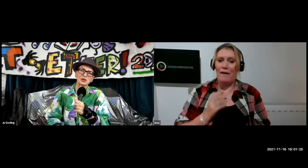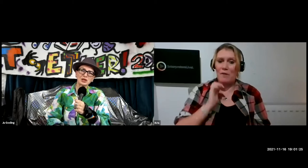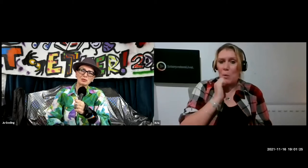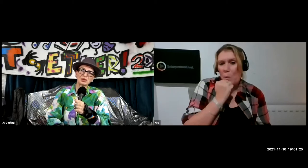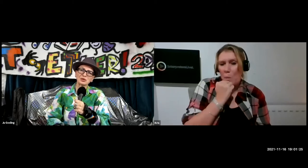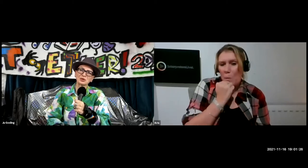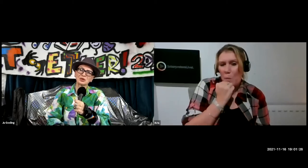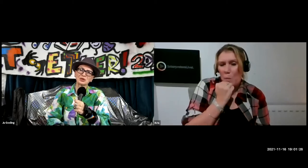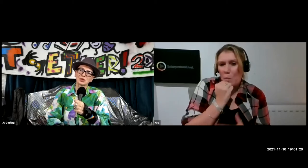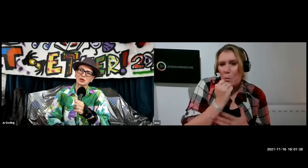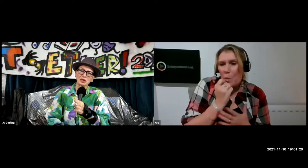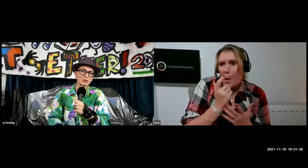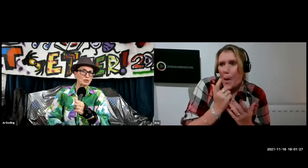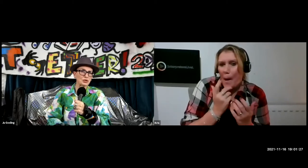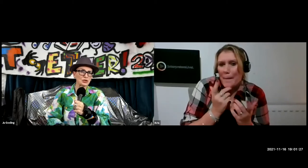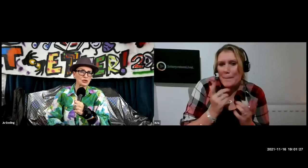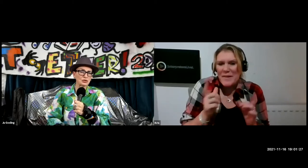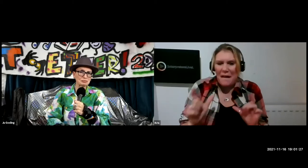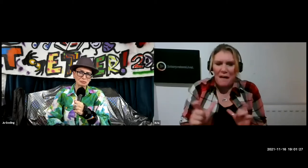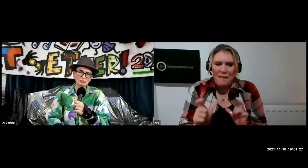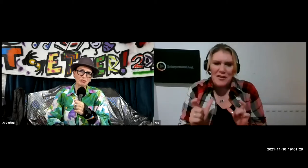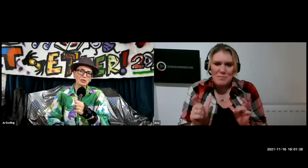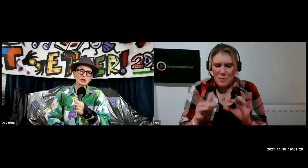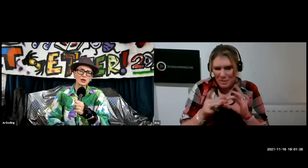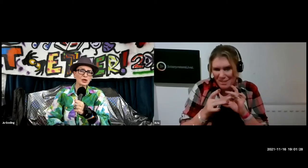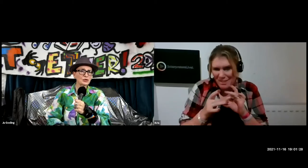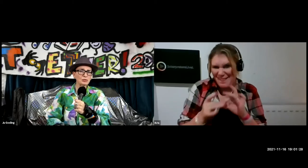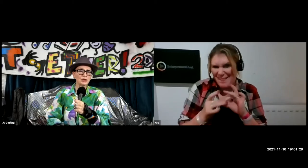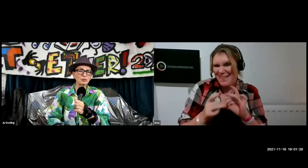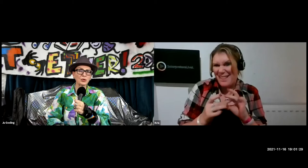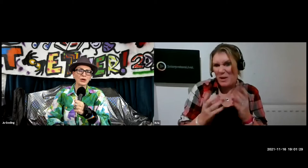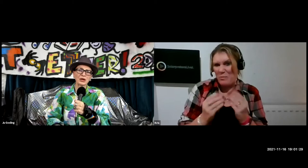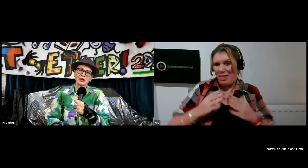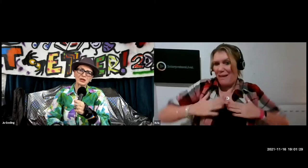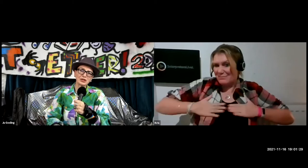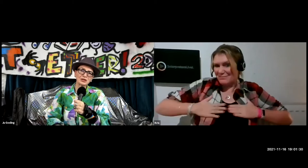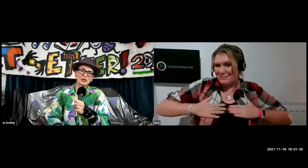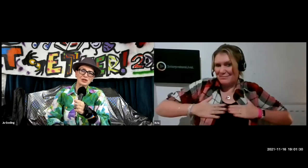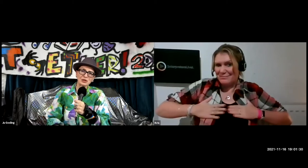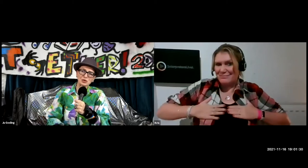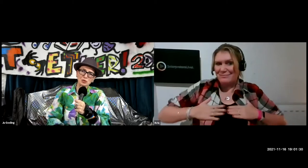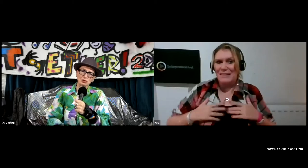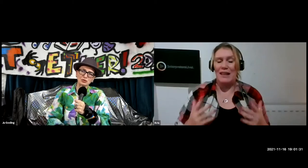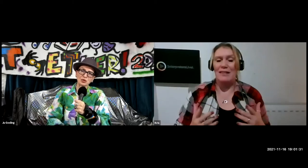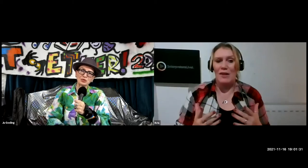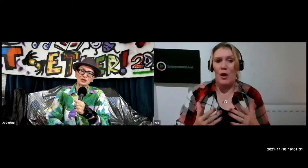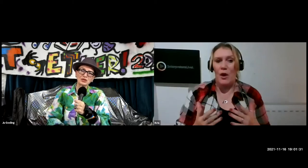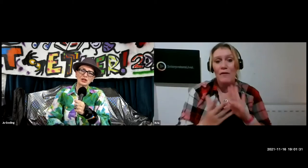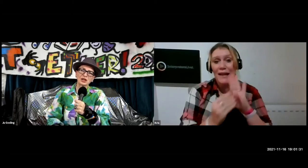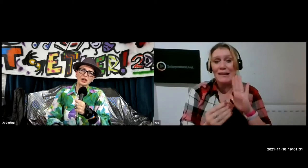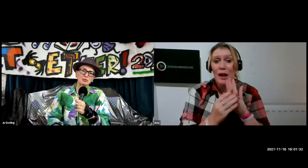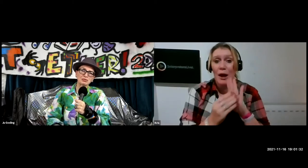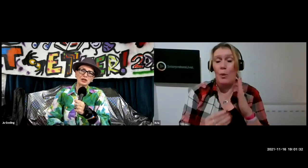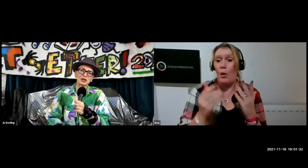keep doing things that they have perhaps wouldn't do for other people. Like take this outdoor performance and bring it